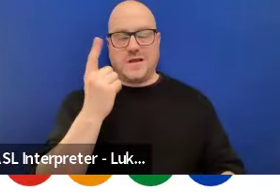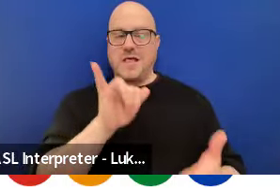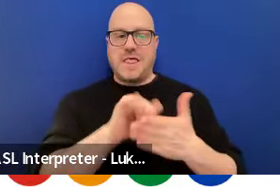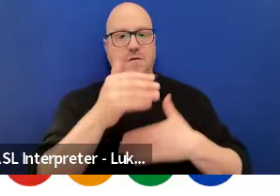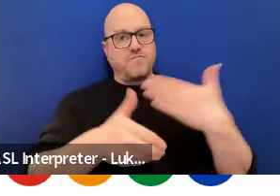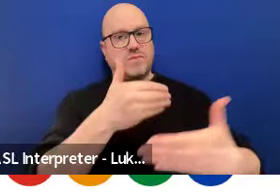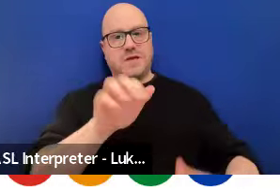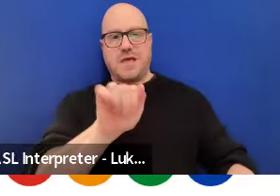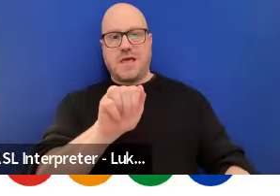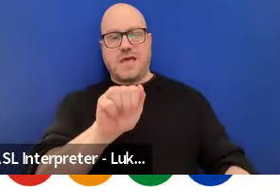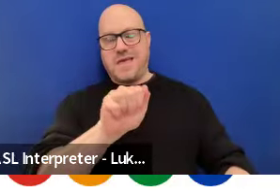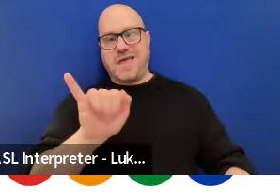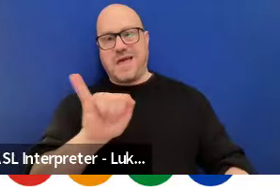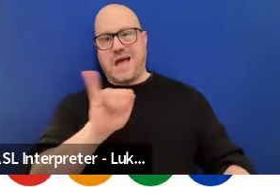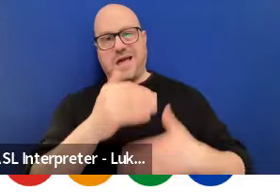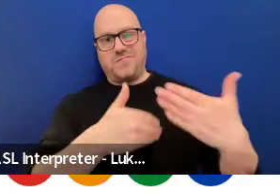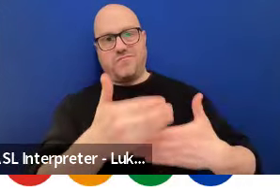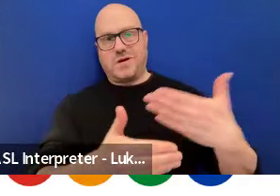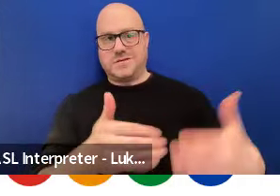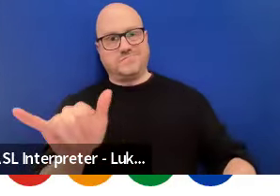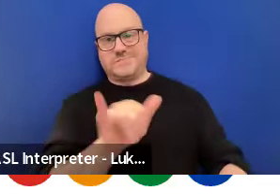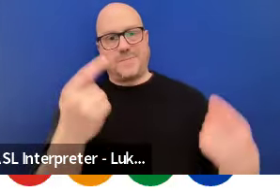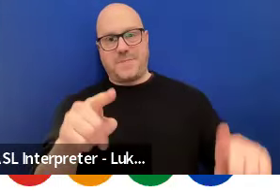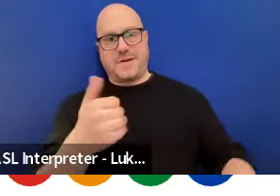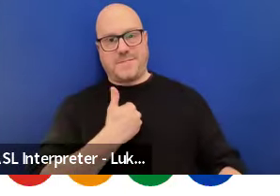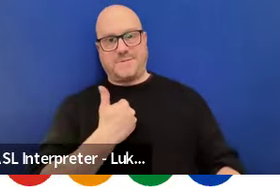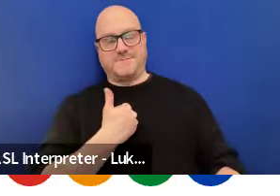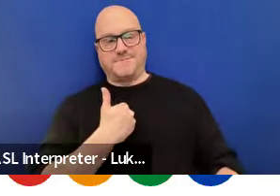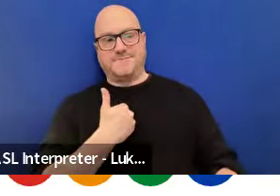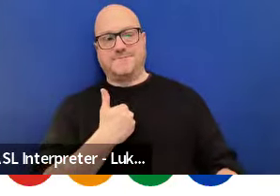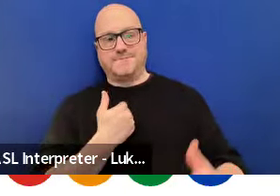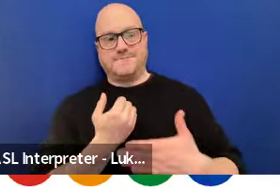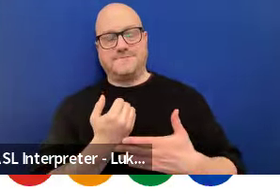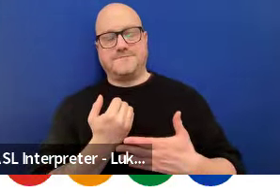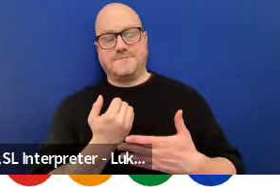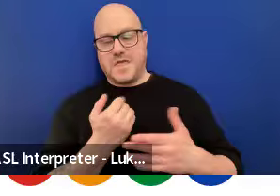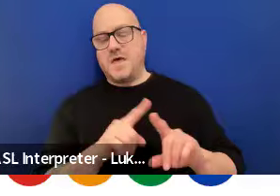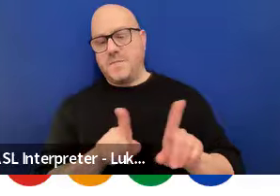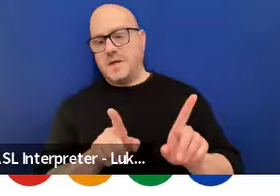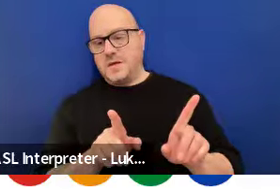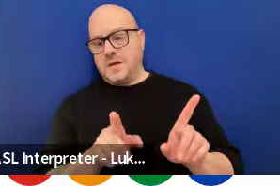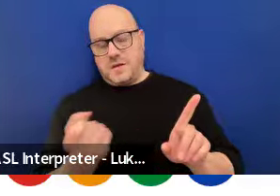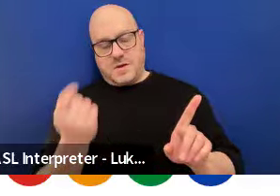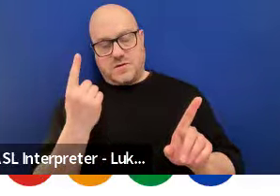TRUST ME, I'LL SAY, I HEAR YOU ON THE AI CHAT BOT RESPONSE PROCESS. I WAS STUCK ON A CALL ON FRIDAY WITH THE SAME THING.